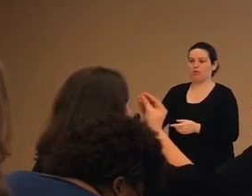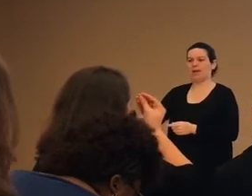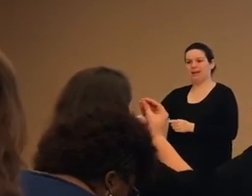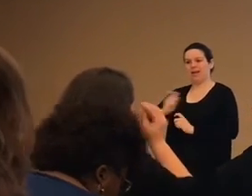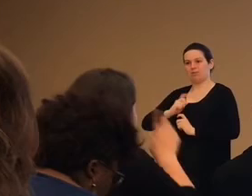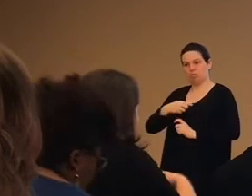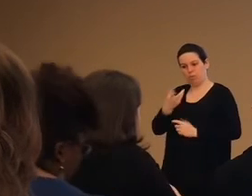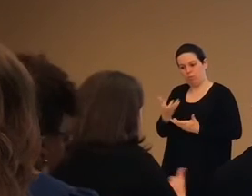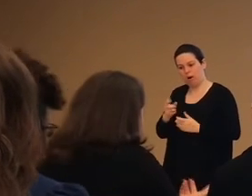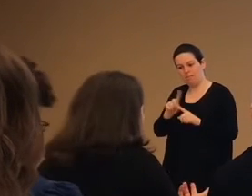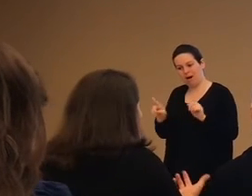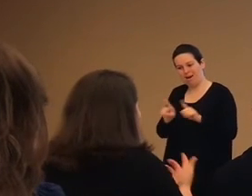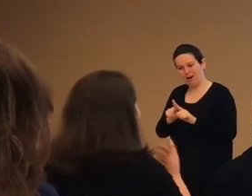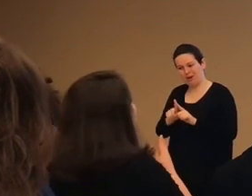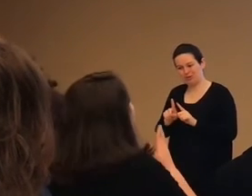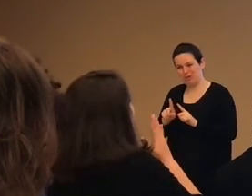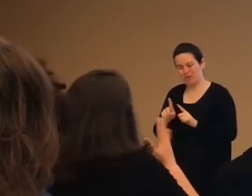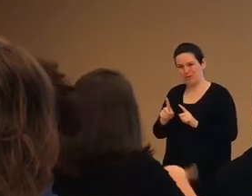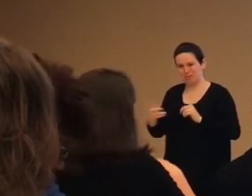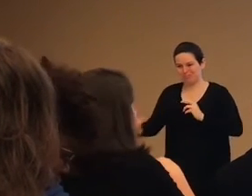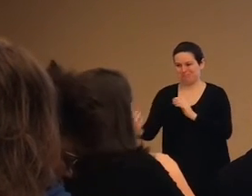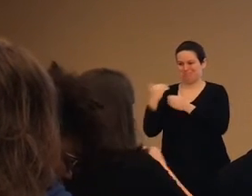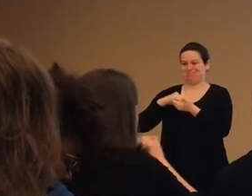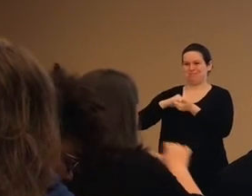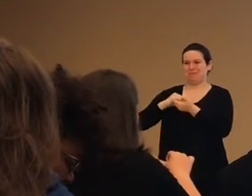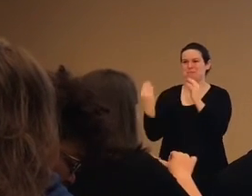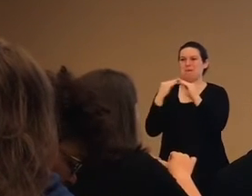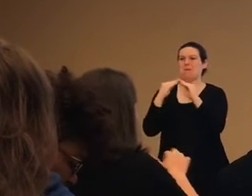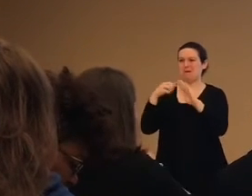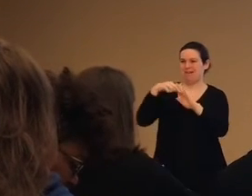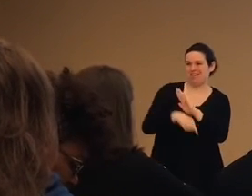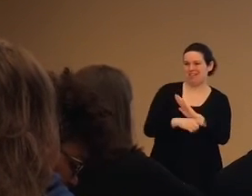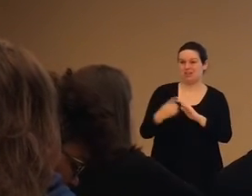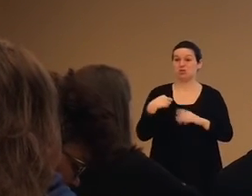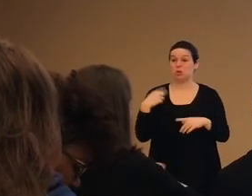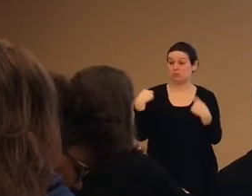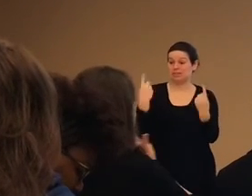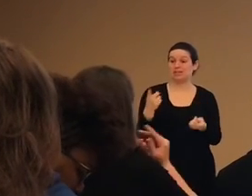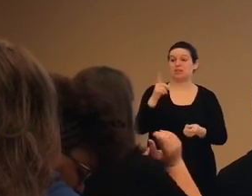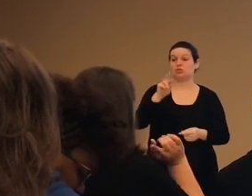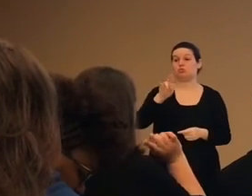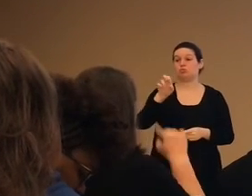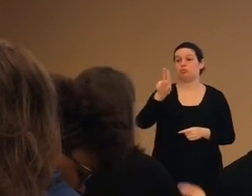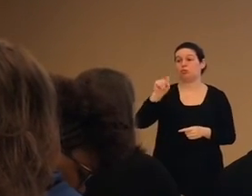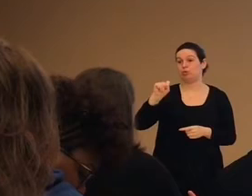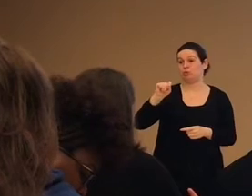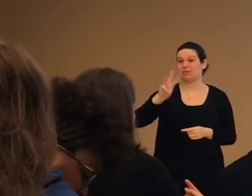So that has been going at every exhibit since route 66 which was the exhibit after we had little black dress